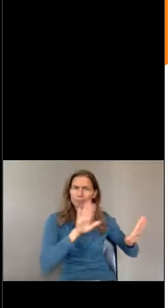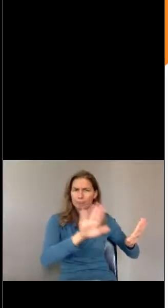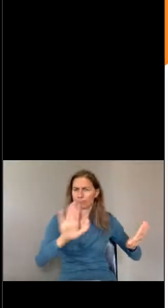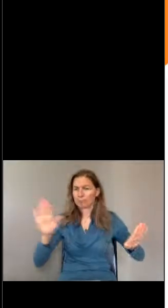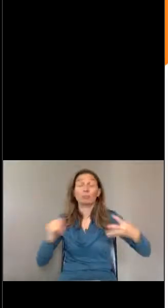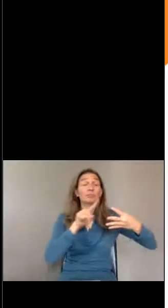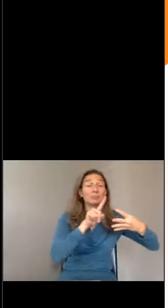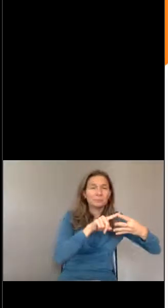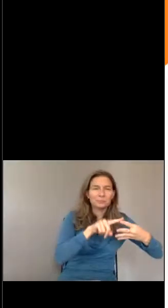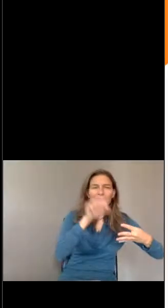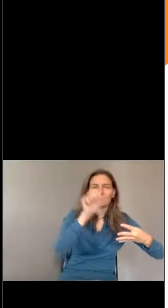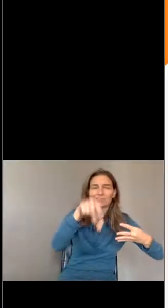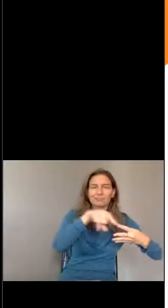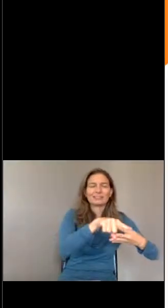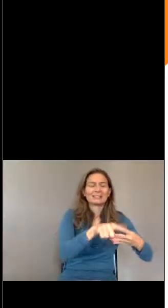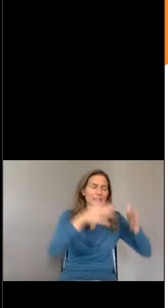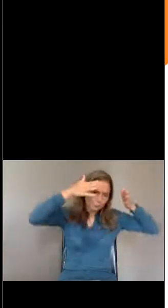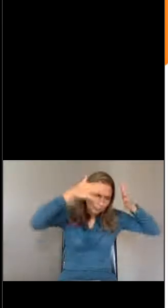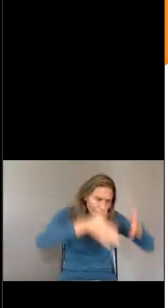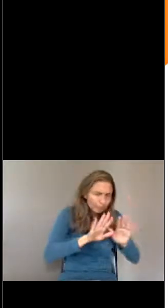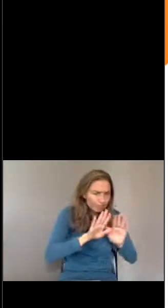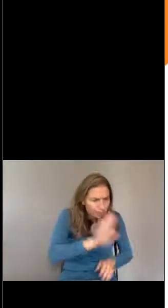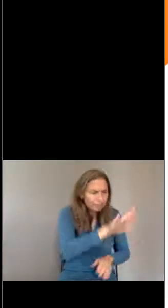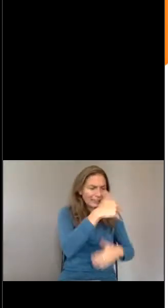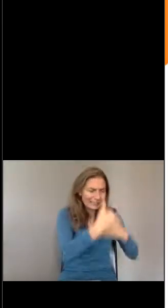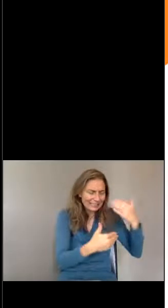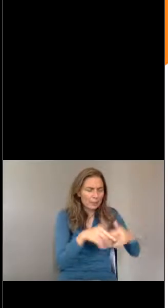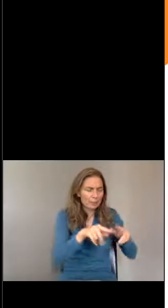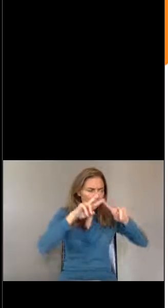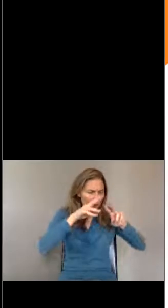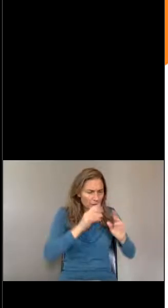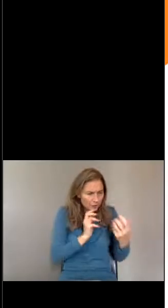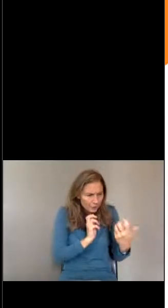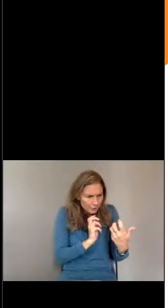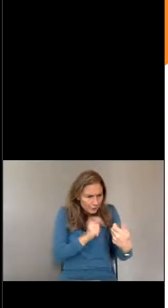and these schemes are basically there in order to...